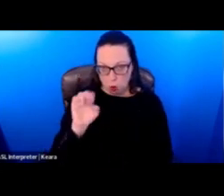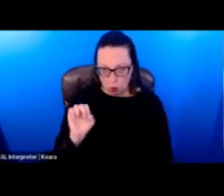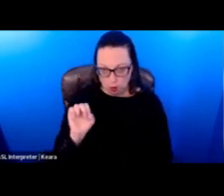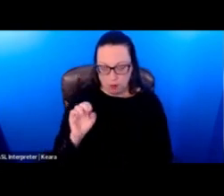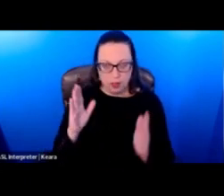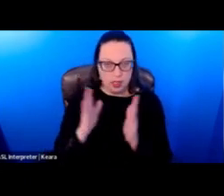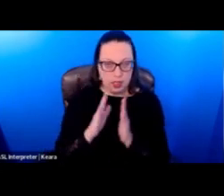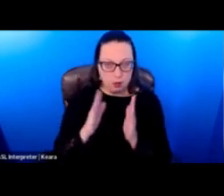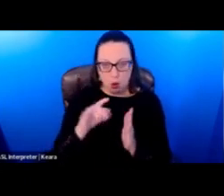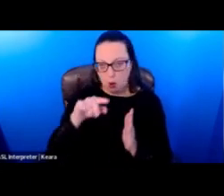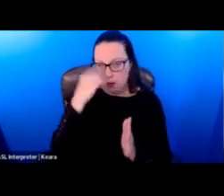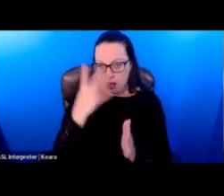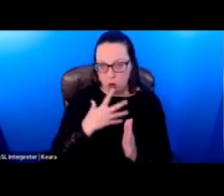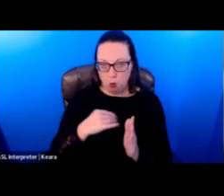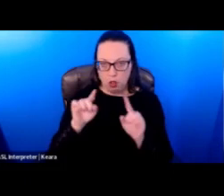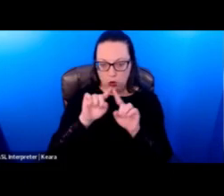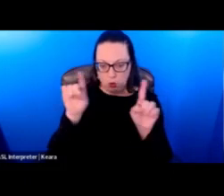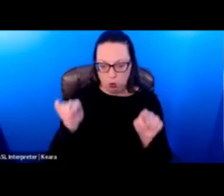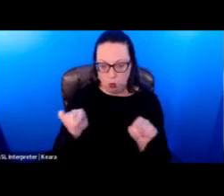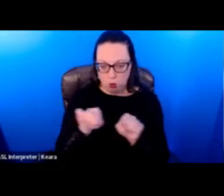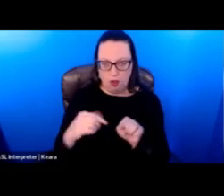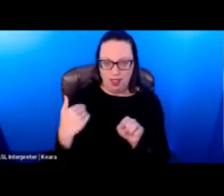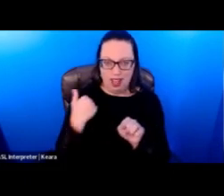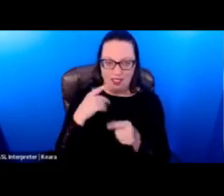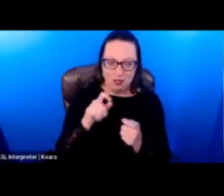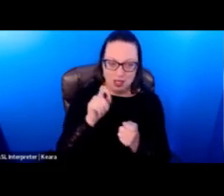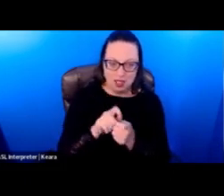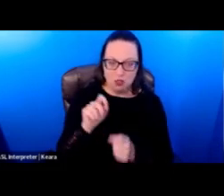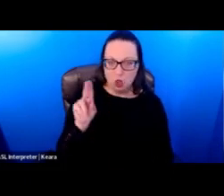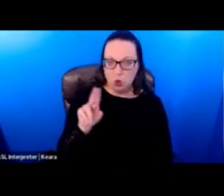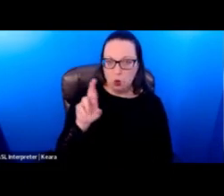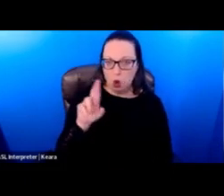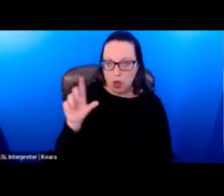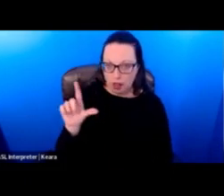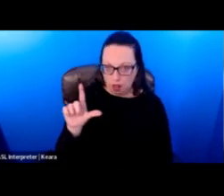squares that hold a specific URL or website link. So if I hold up